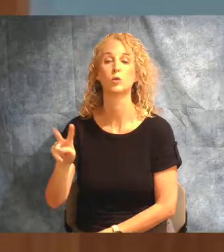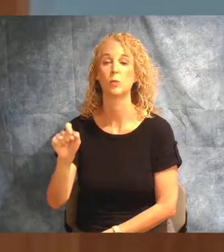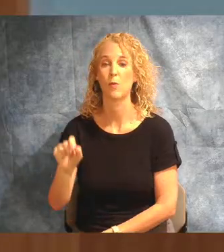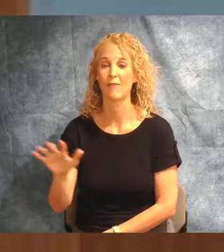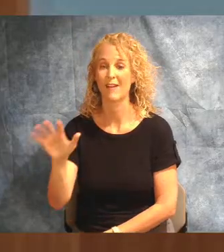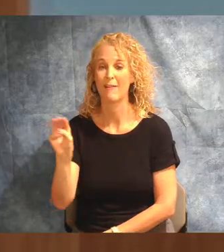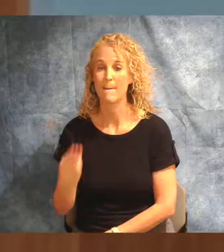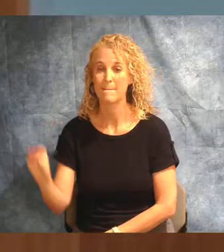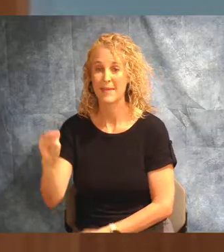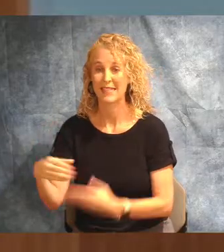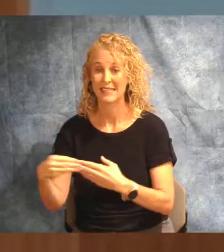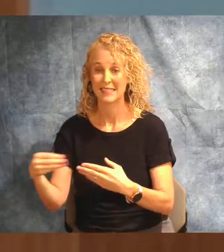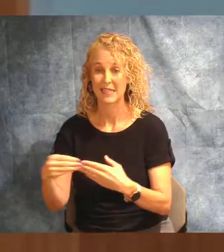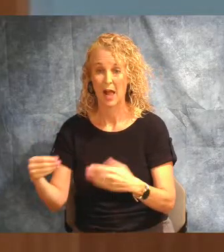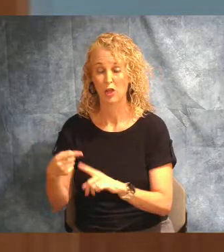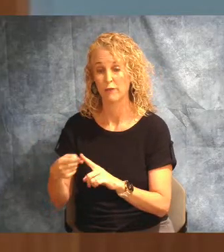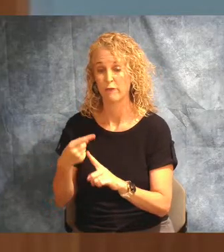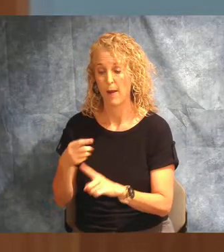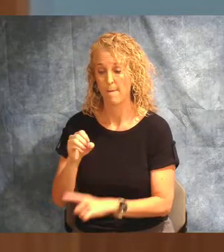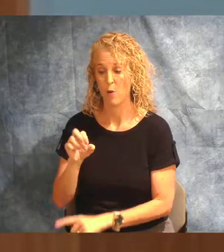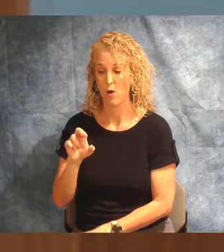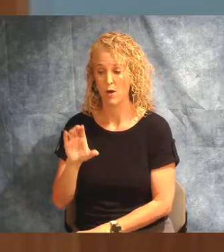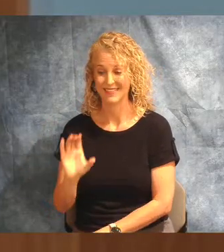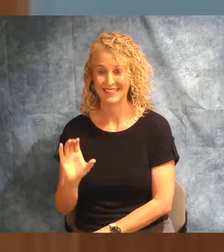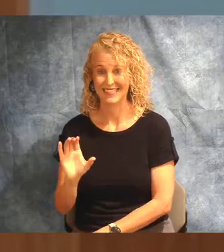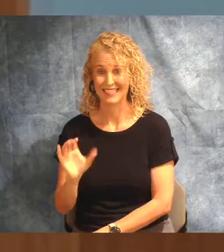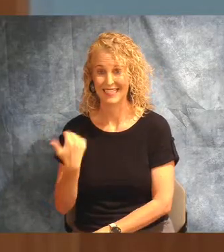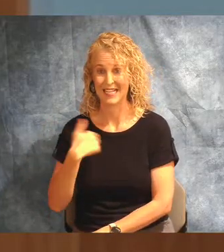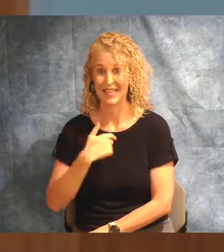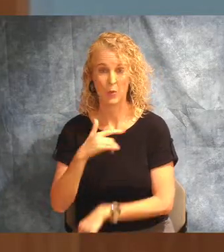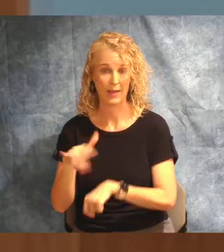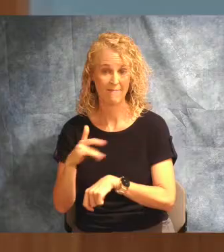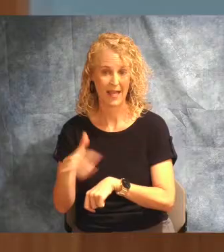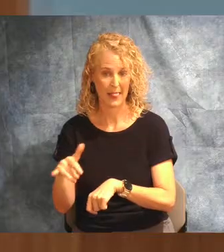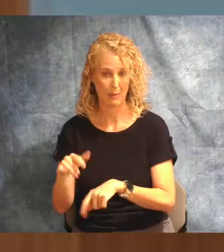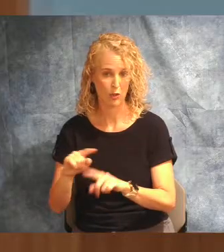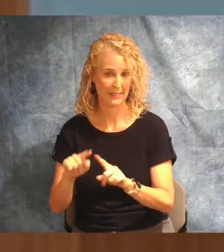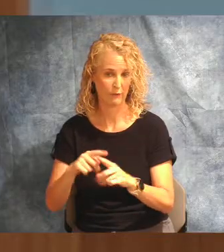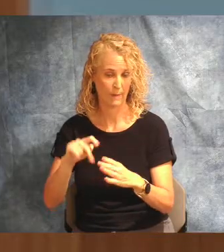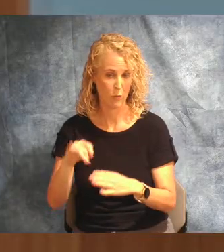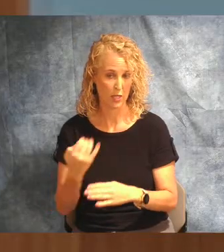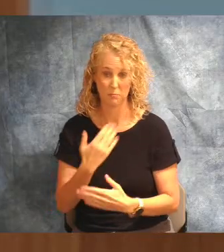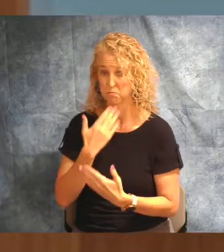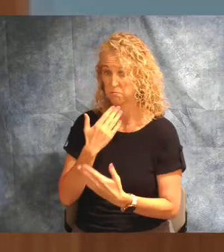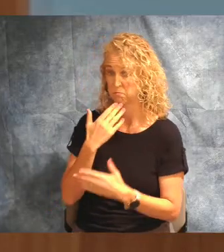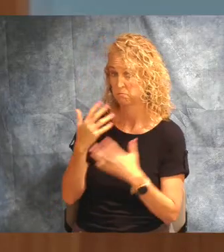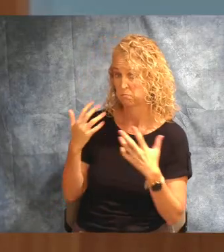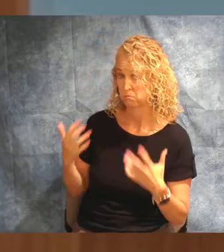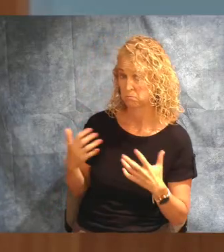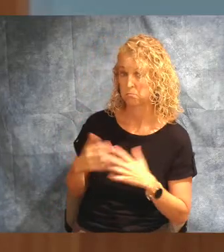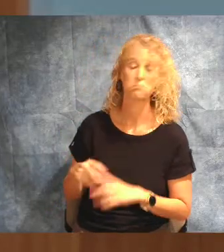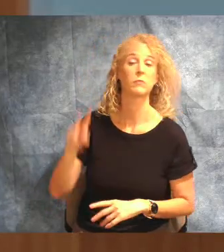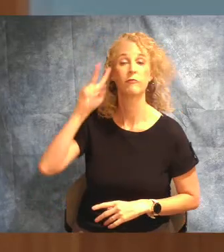that per the OC that we put out for projects. Okay. Thank you so much. Vice President Reece, any